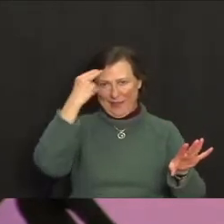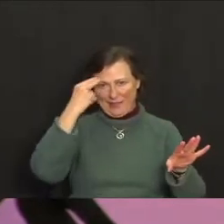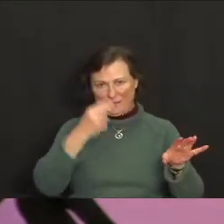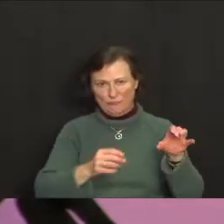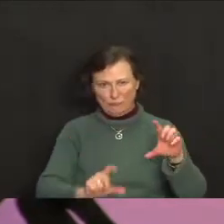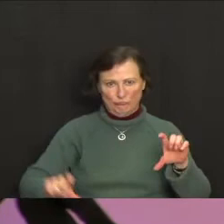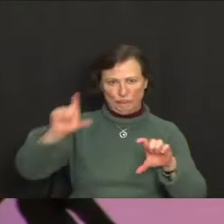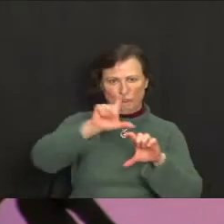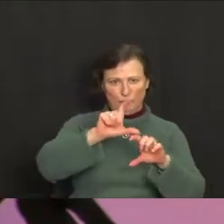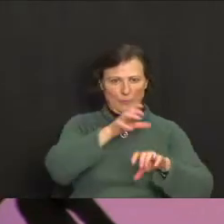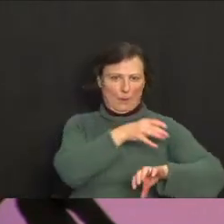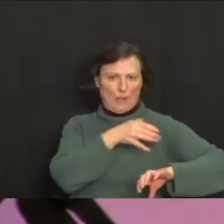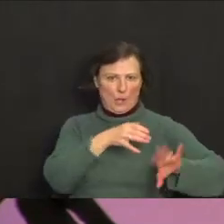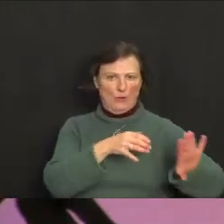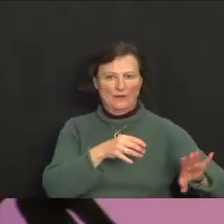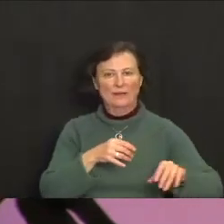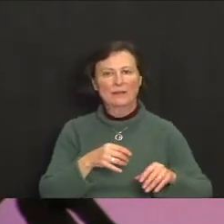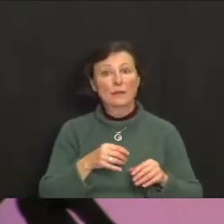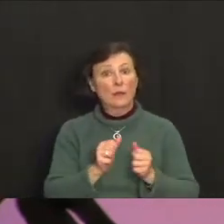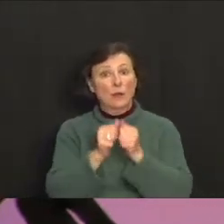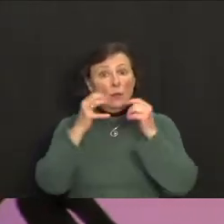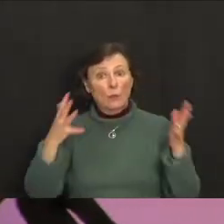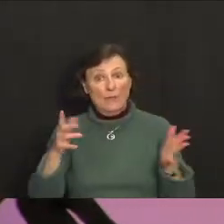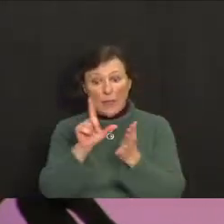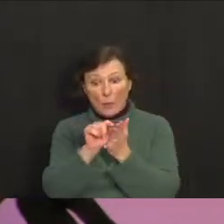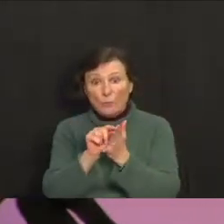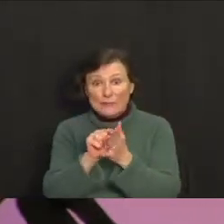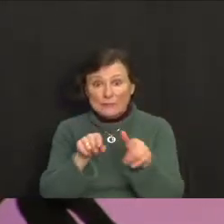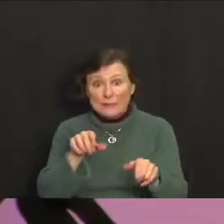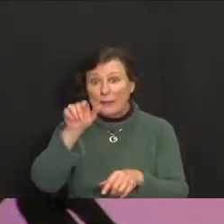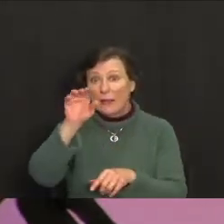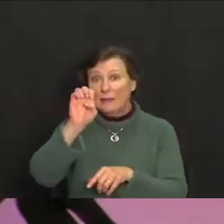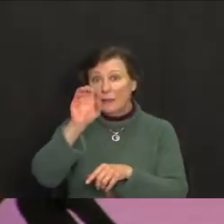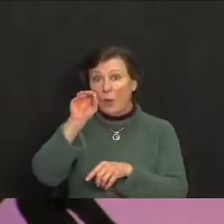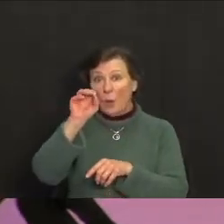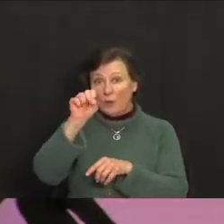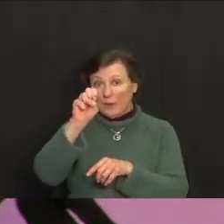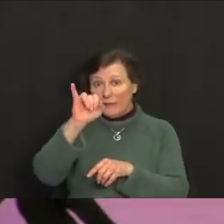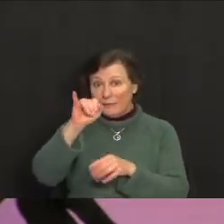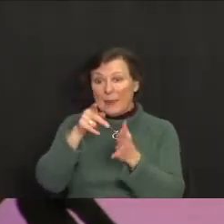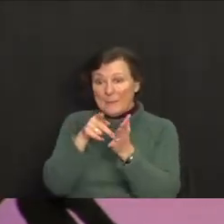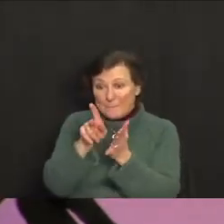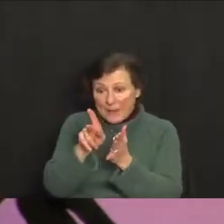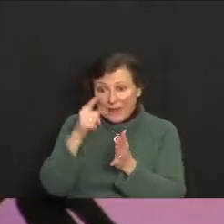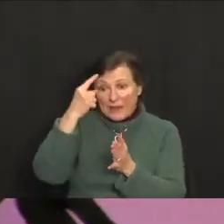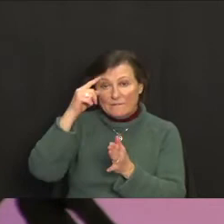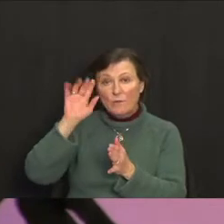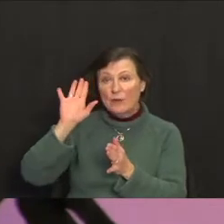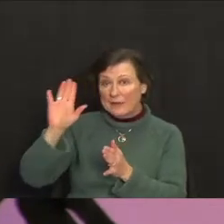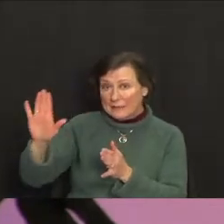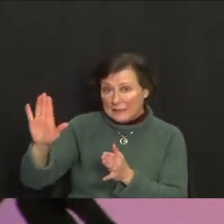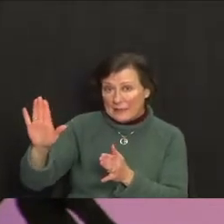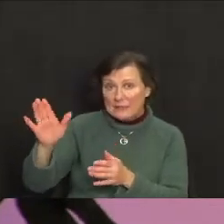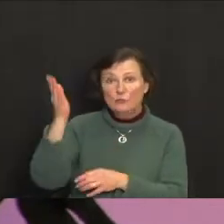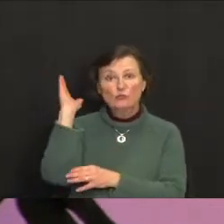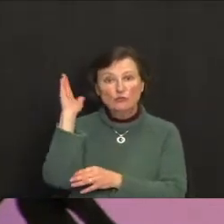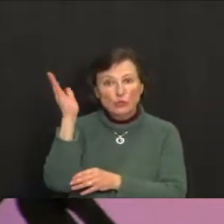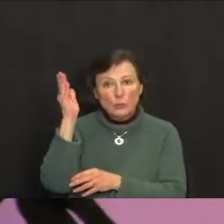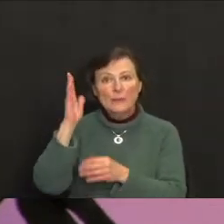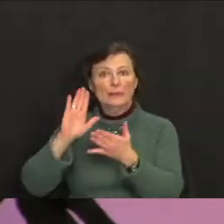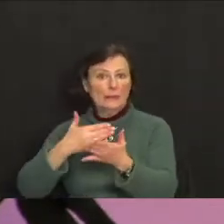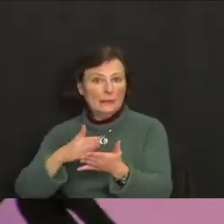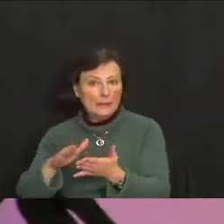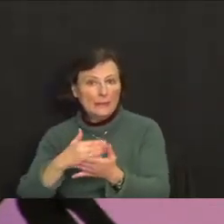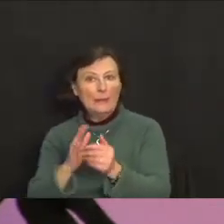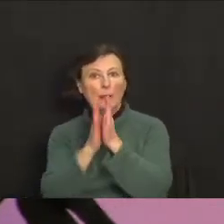So without access to presses Eossi paid for his sermons and hymns and prayers to be hand copied.